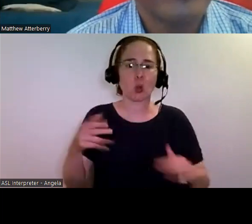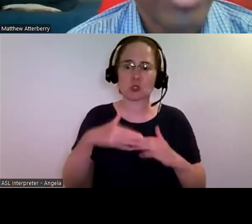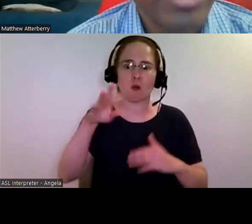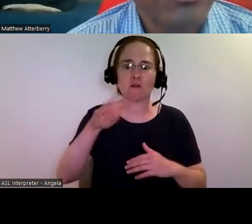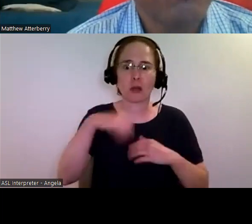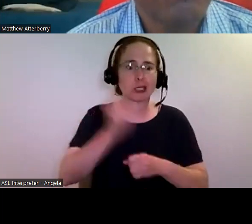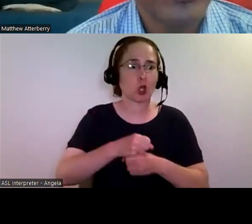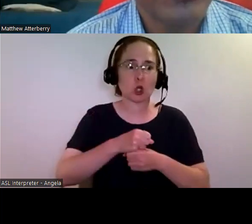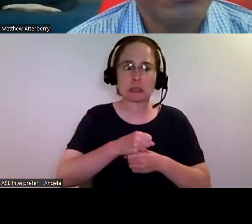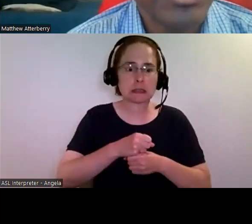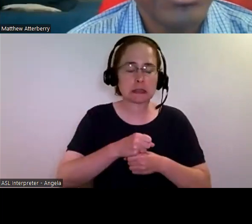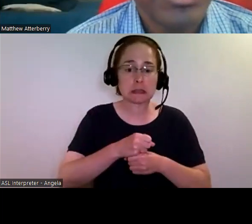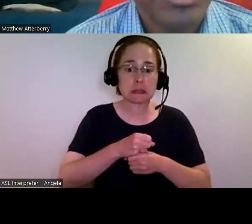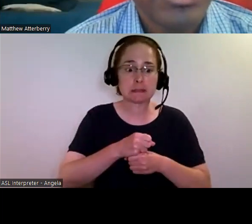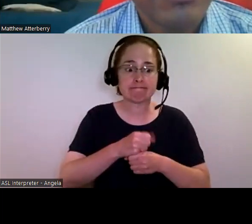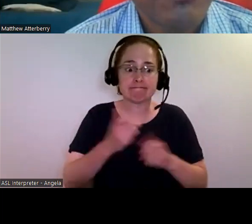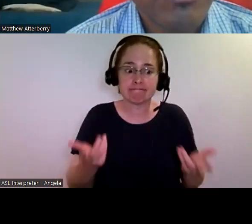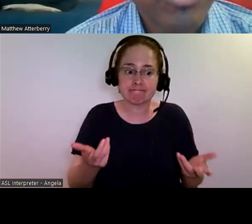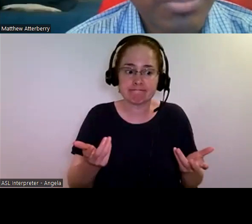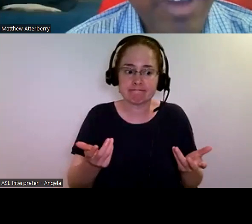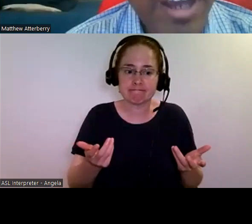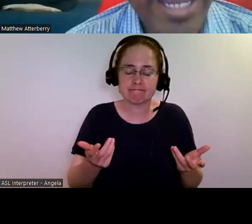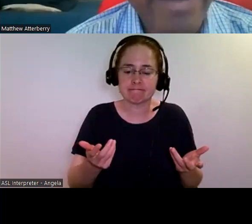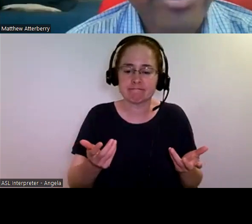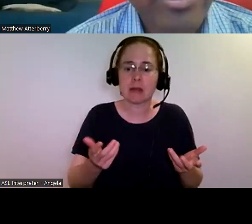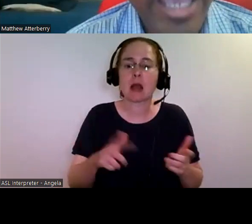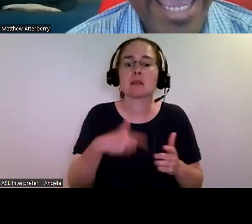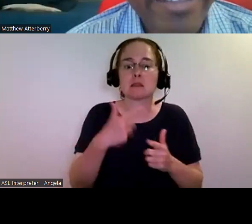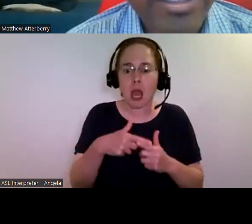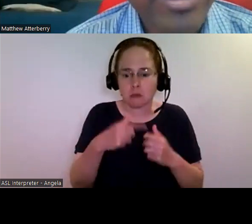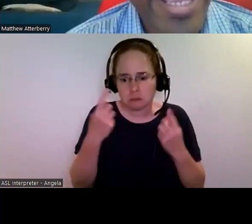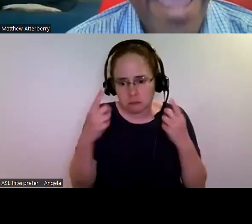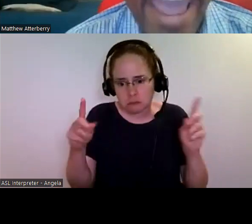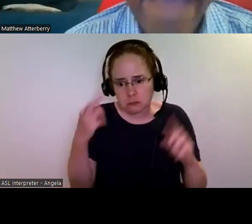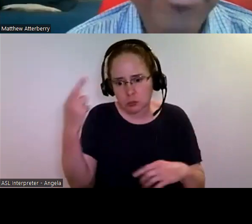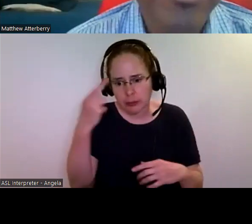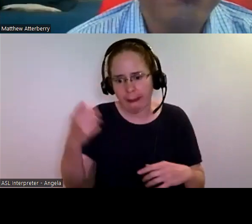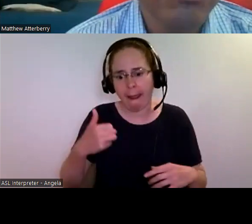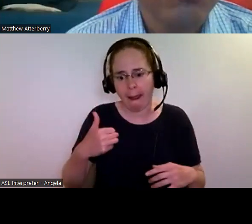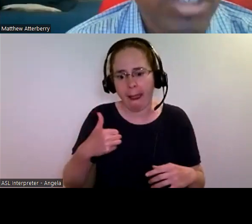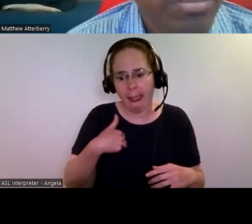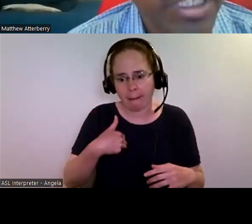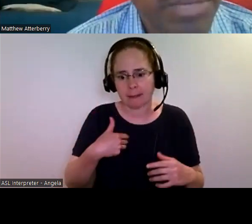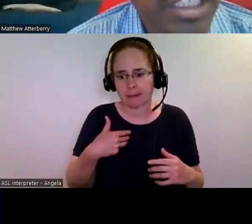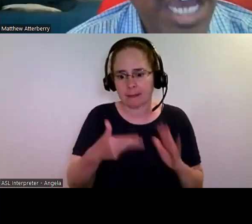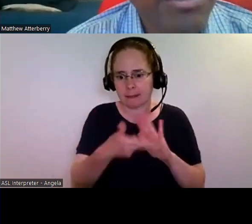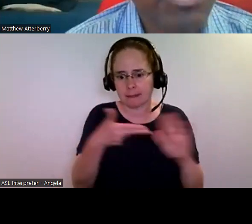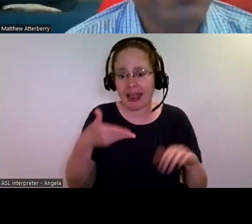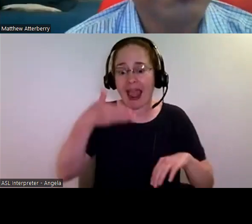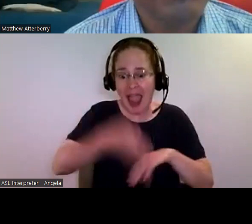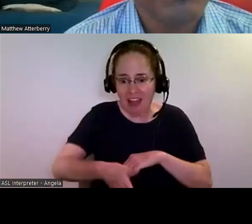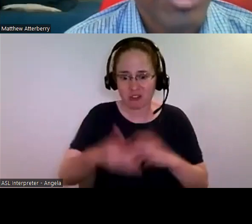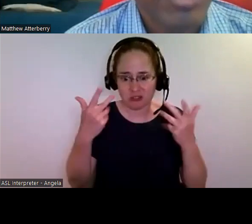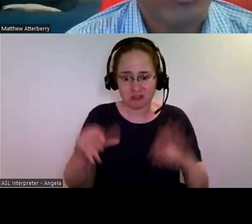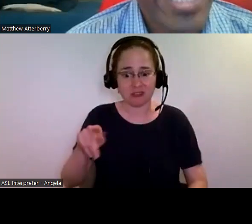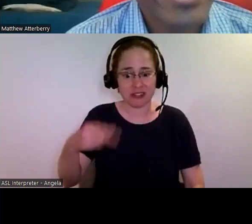and then for it to be to be final hours. I had this after completing my doctorate and what I